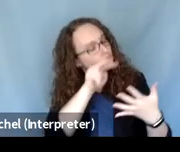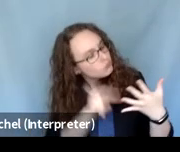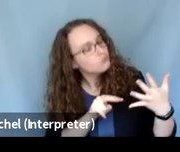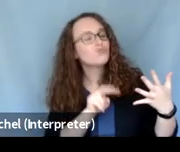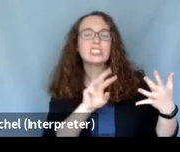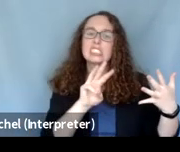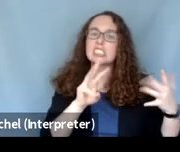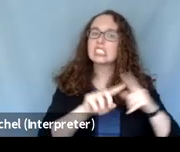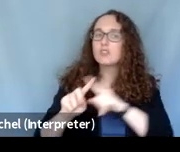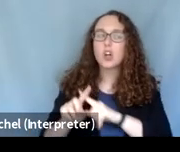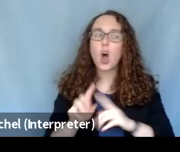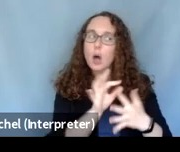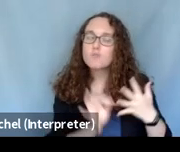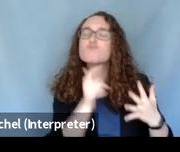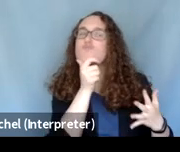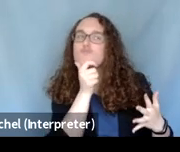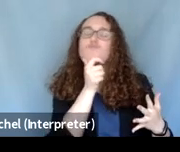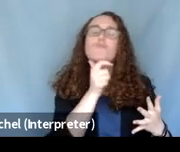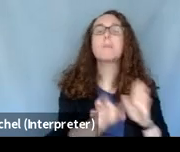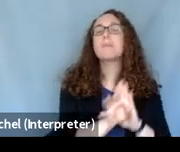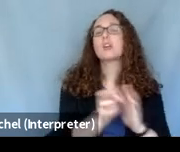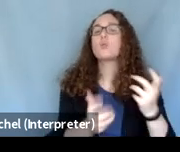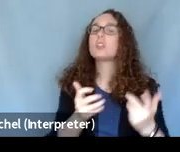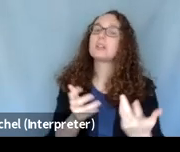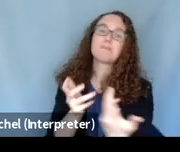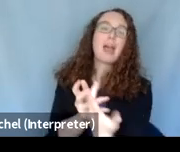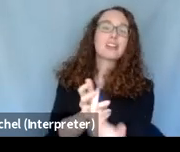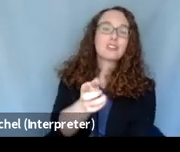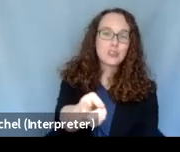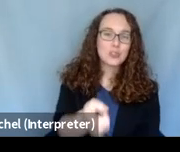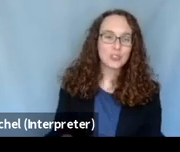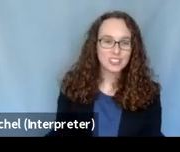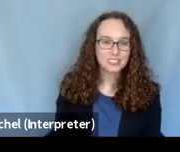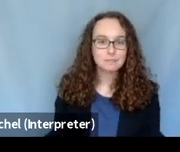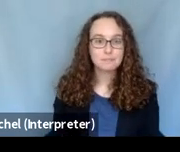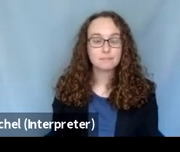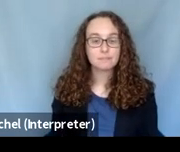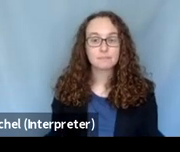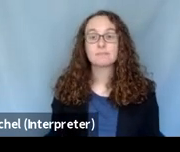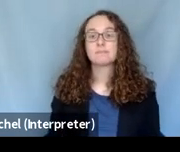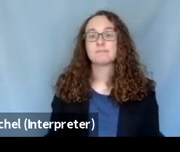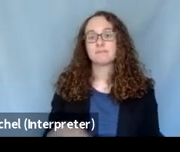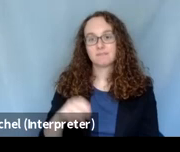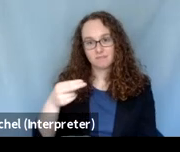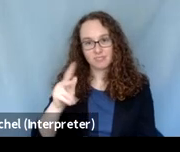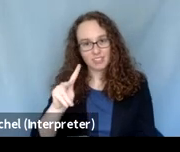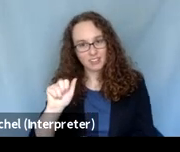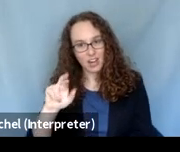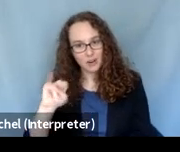So as we mentioned, we offer many services at the Career and Employment Center and we encourage you to look into them